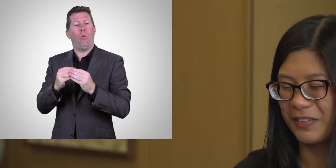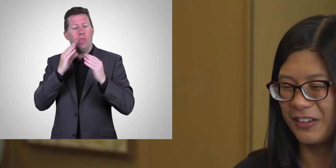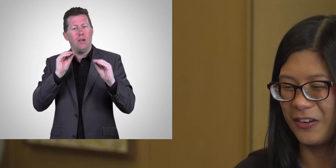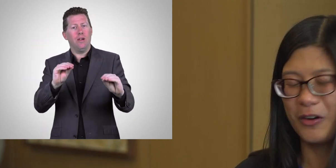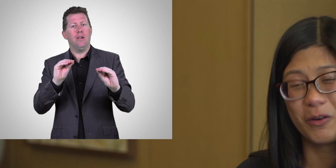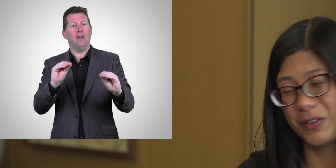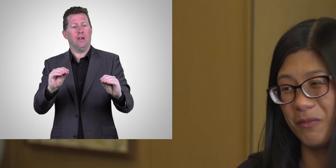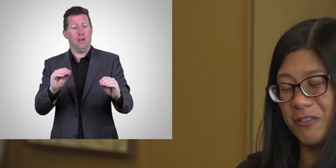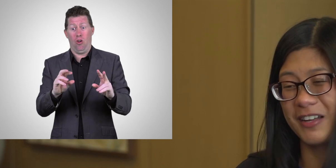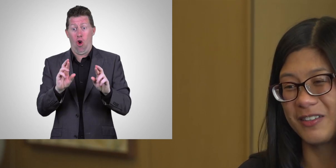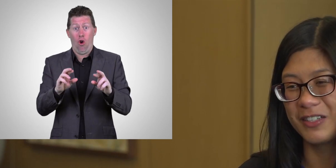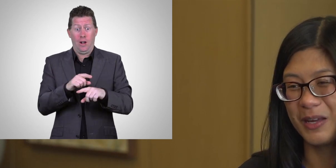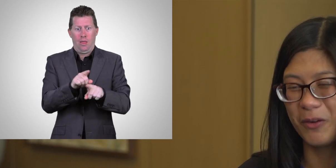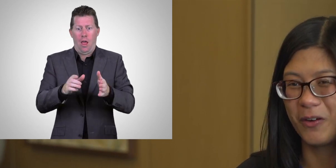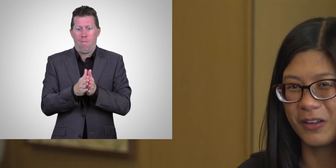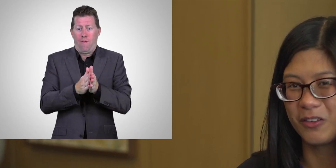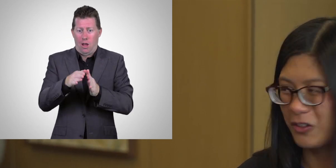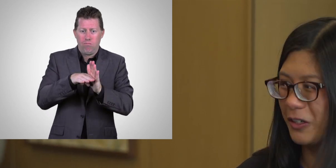you know, hopefully motivates them to keep on going in the future.